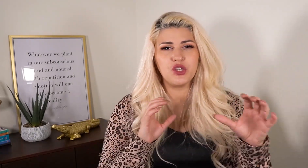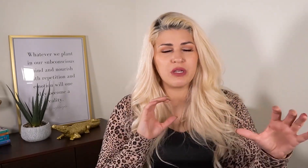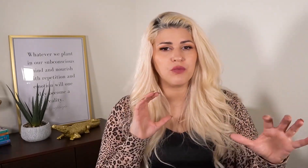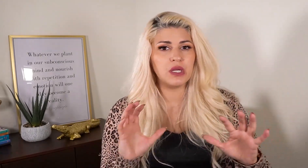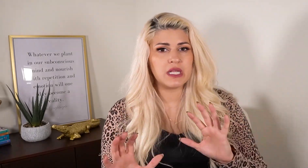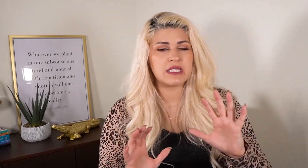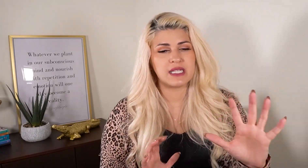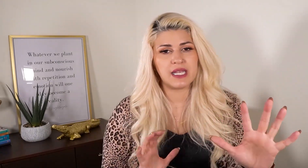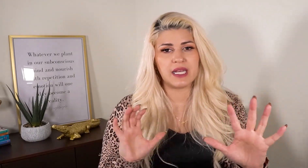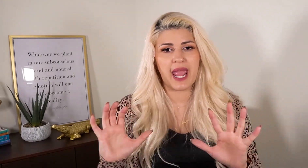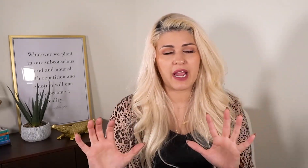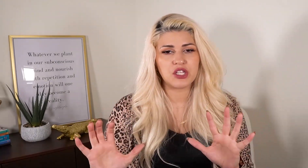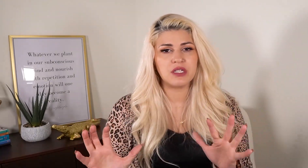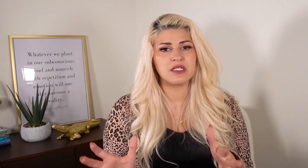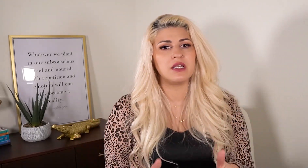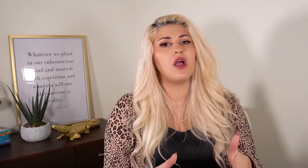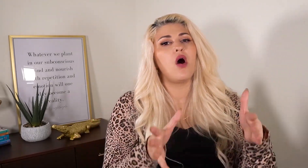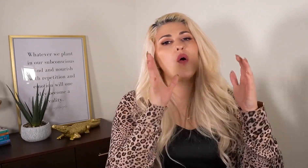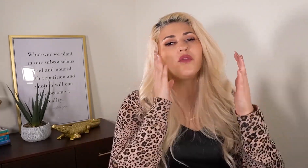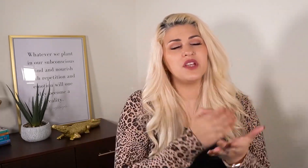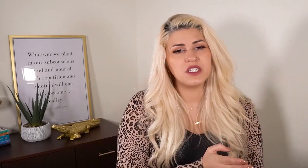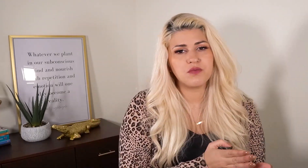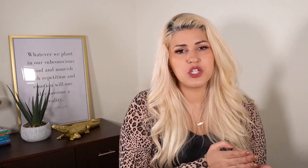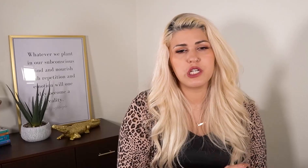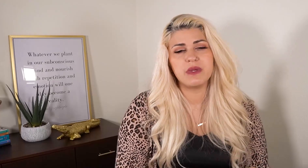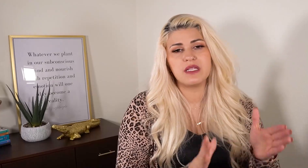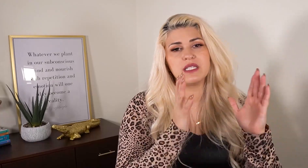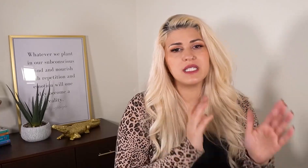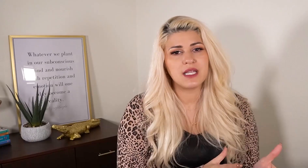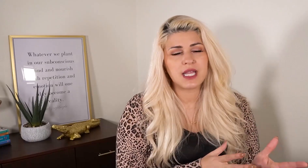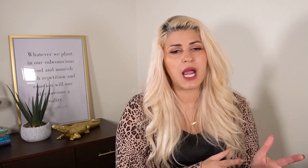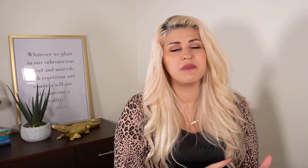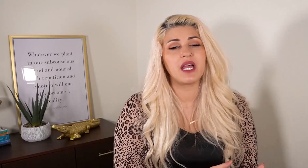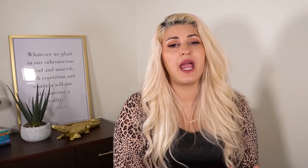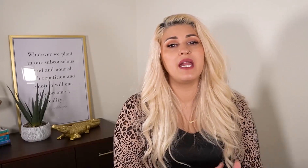so you can really see it in action and see, oh, this is what she means, this is a time sign